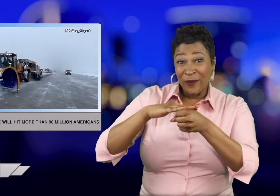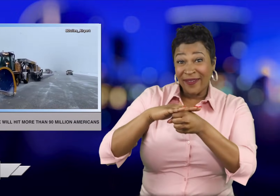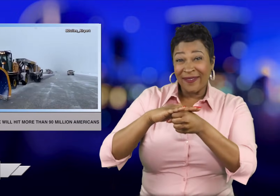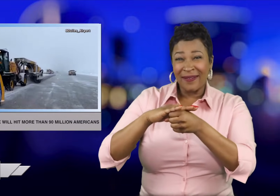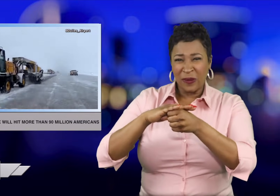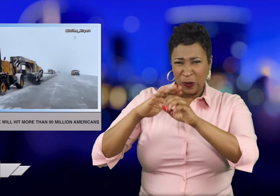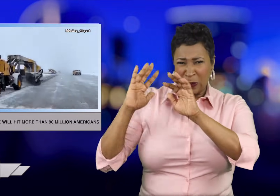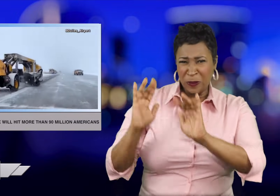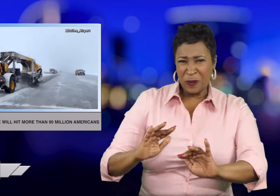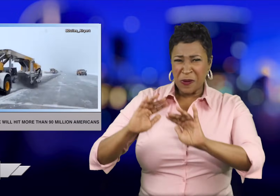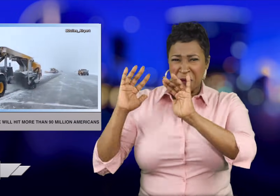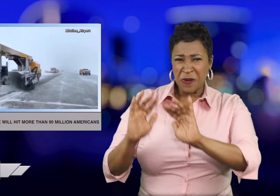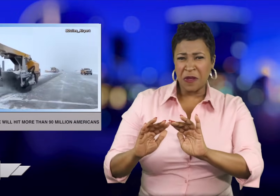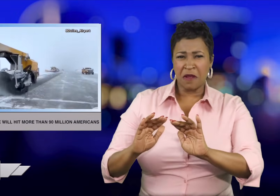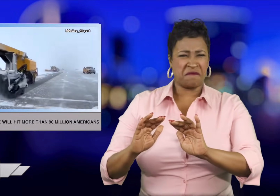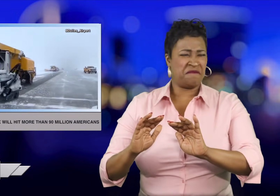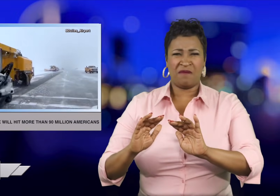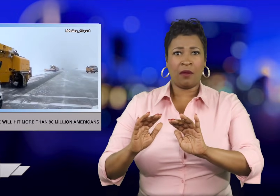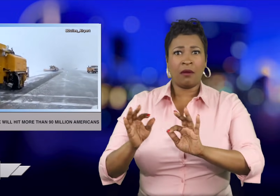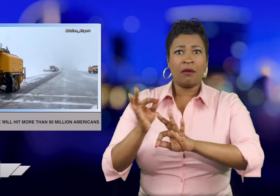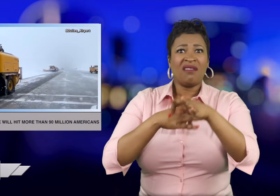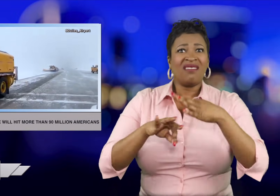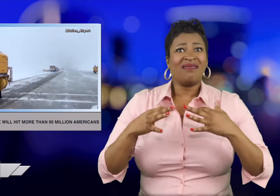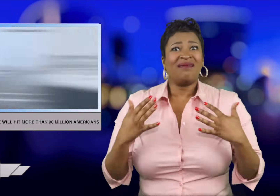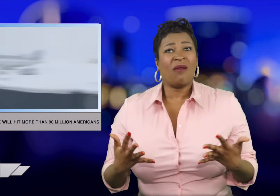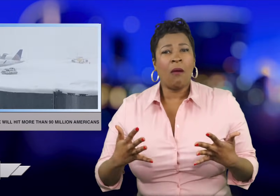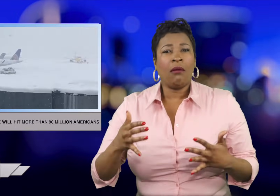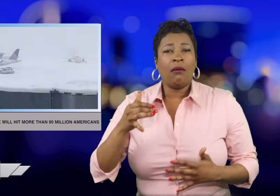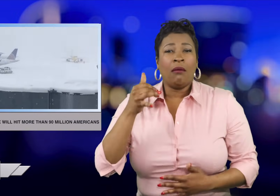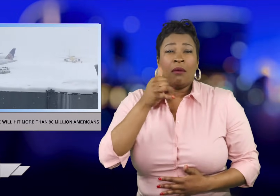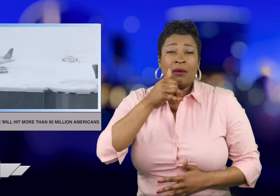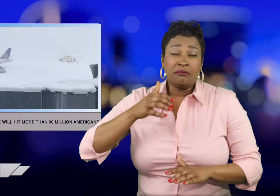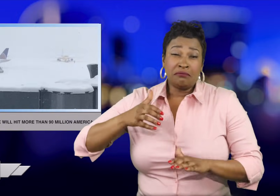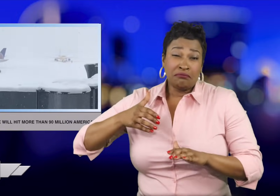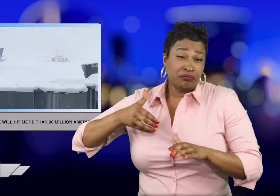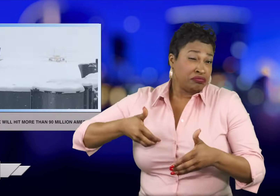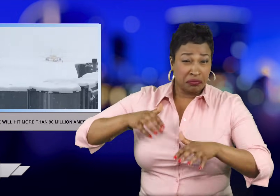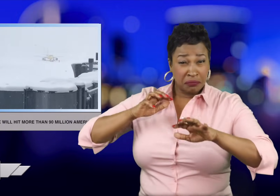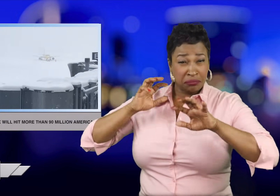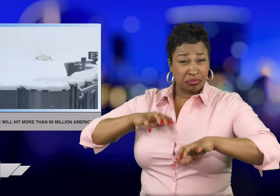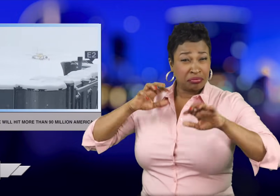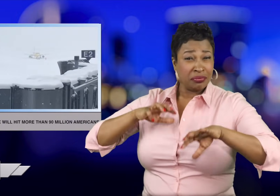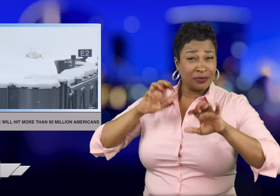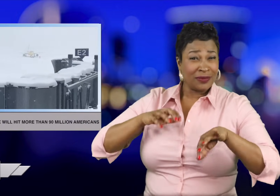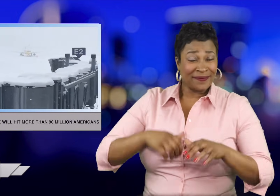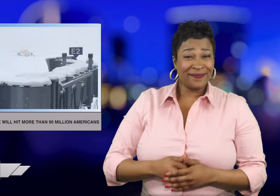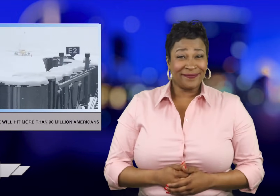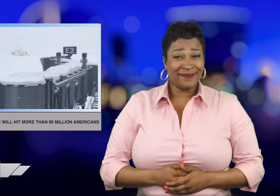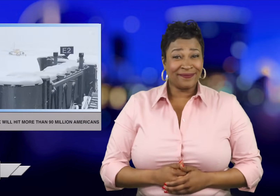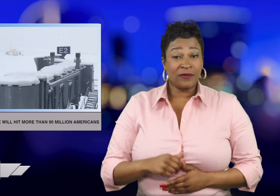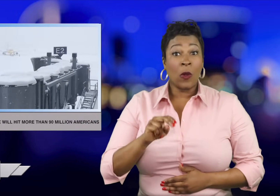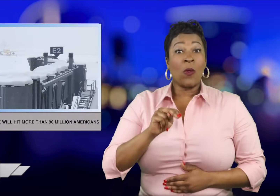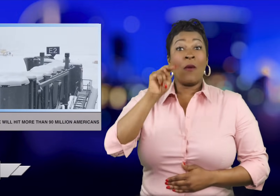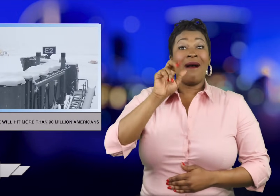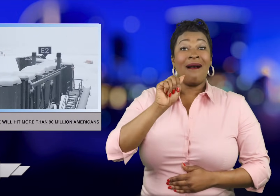And some of the spots not getting snow are getting buckets of rain.